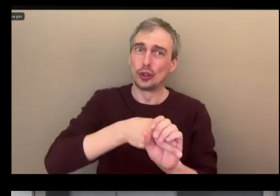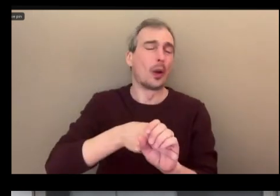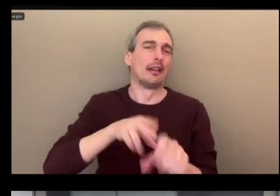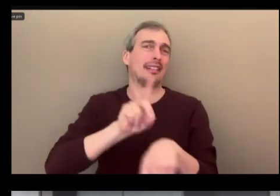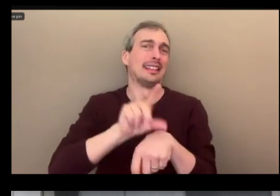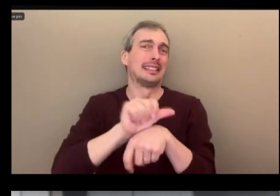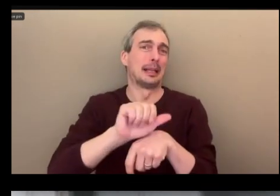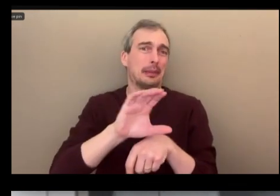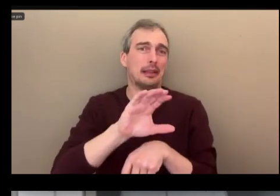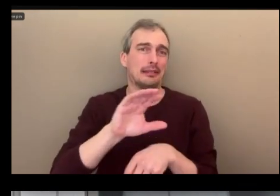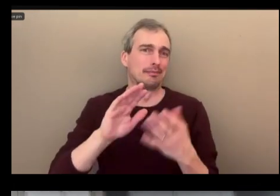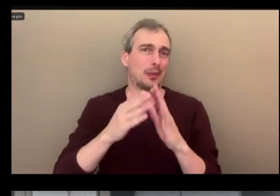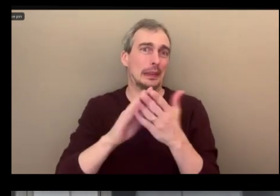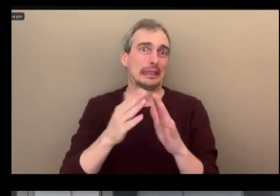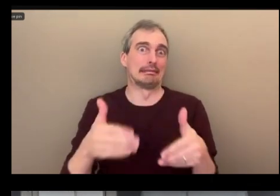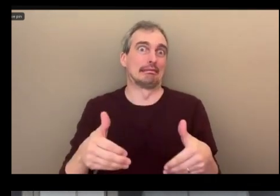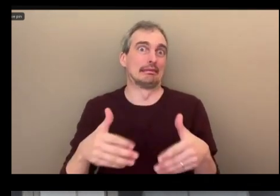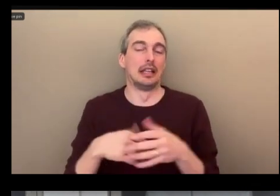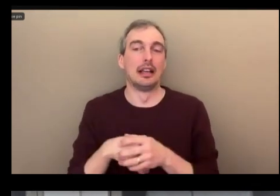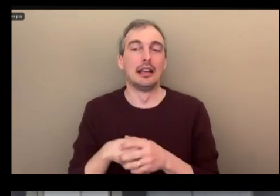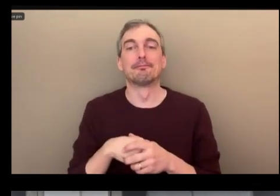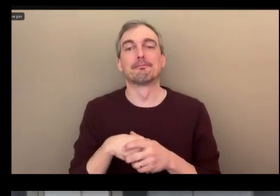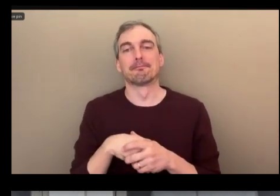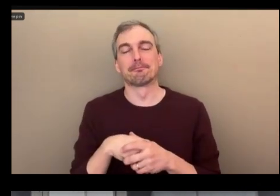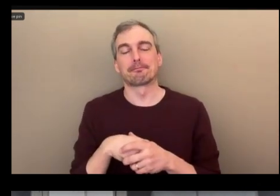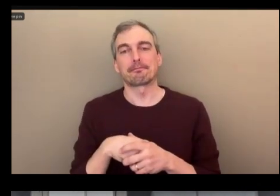And I will also say, as part of my advocacy